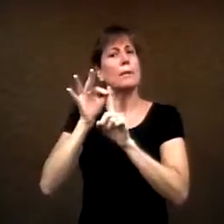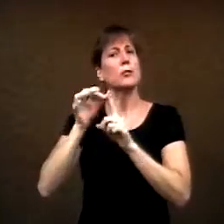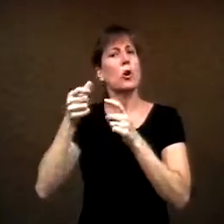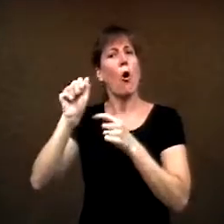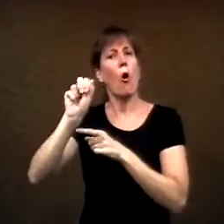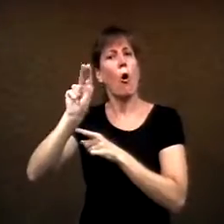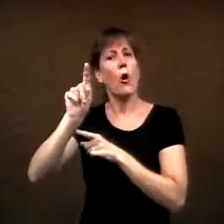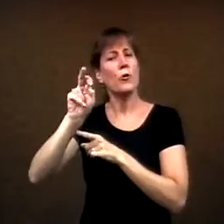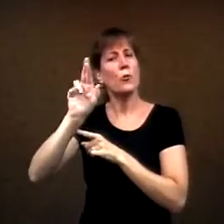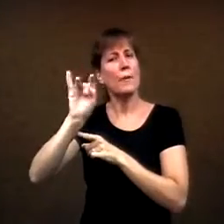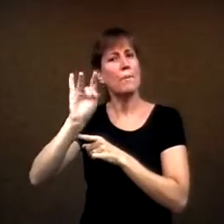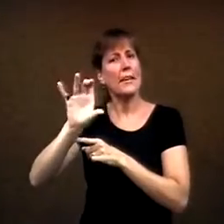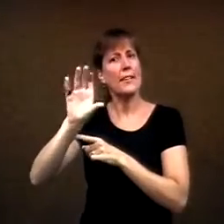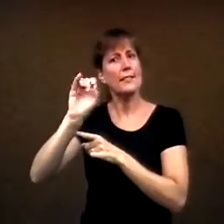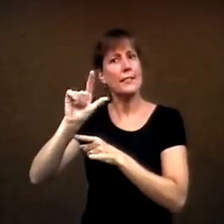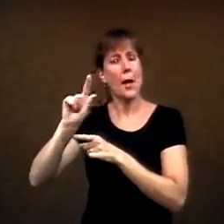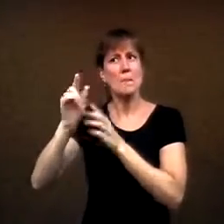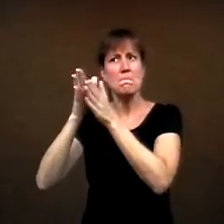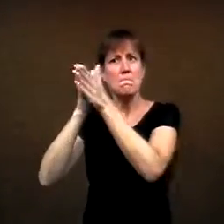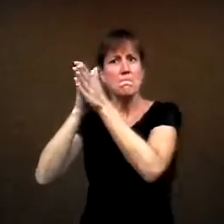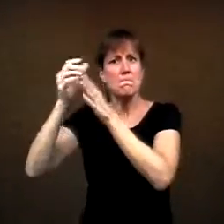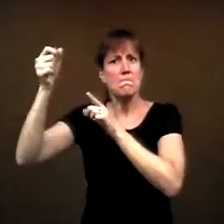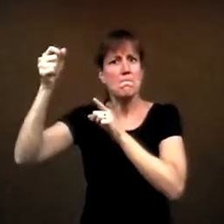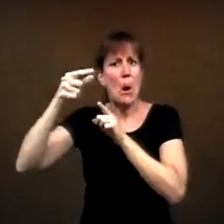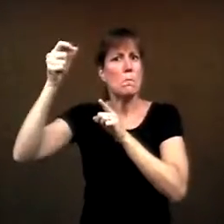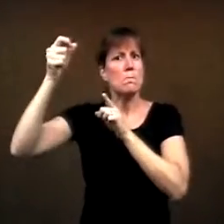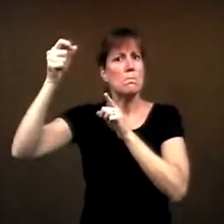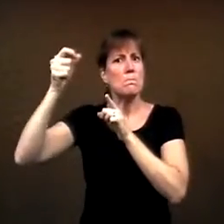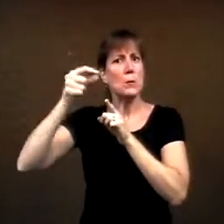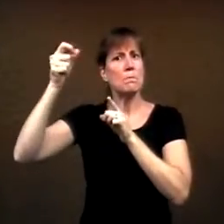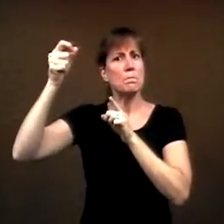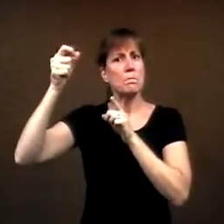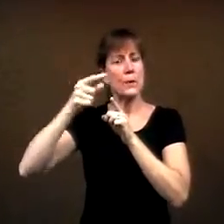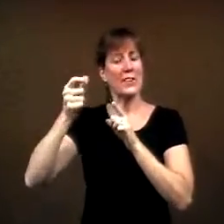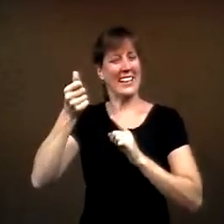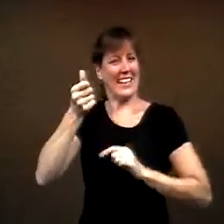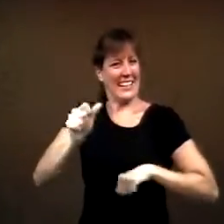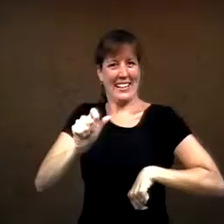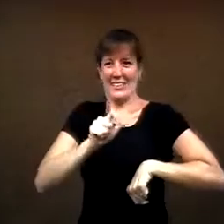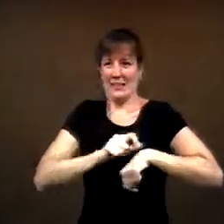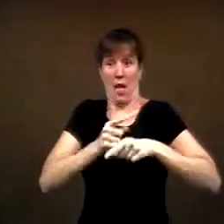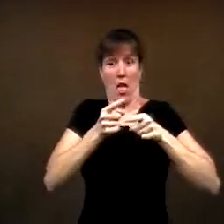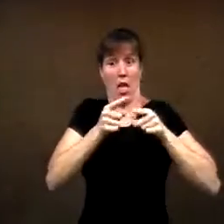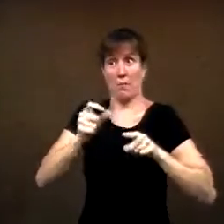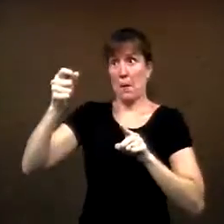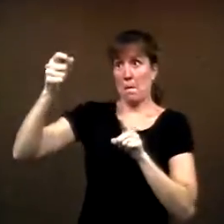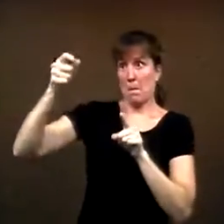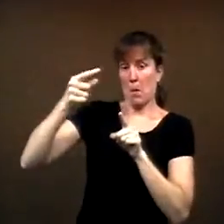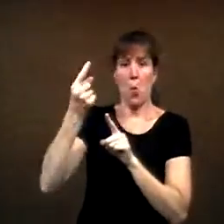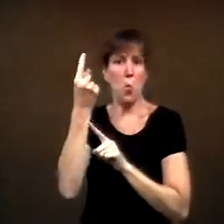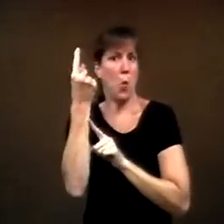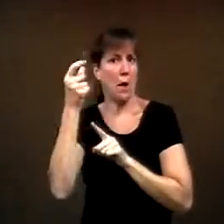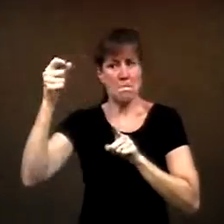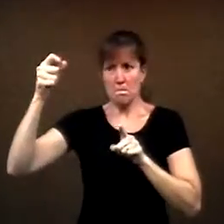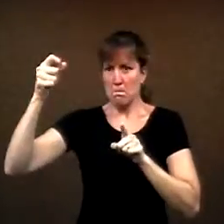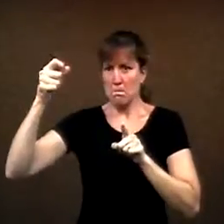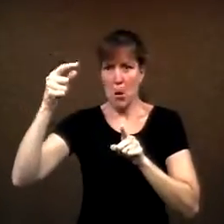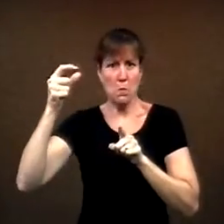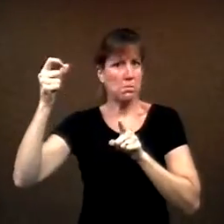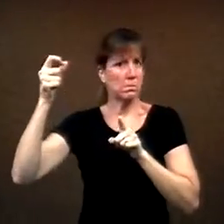generate impulses. Every time, *one* of these impulses is generated, the impulse is carried